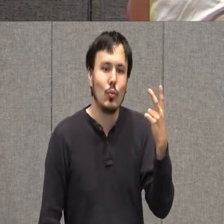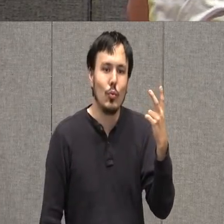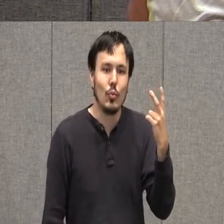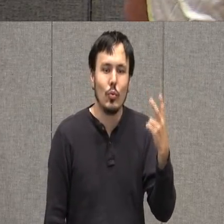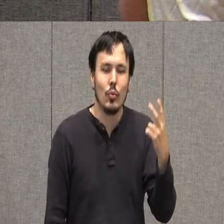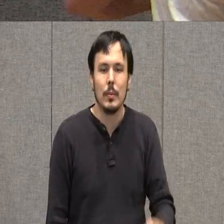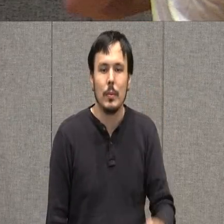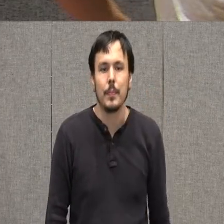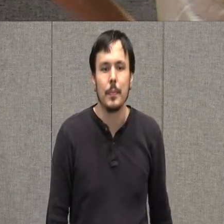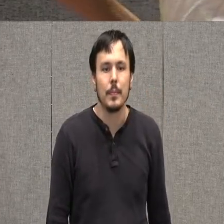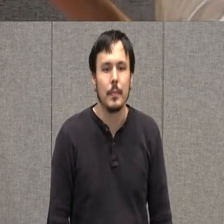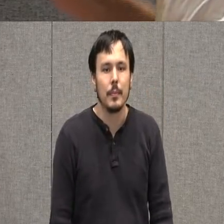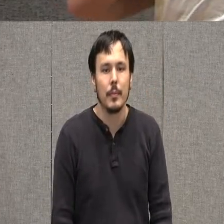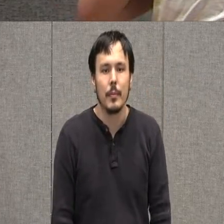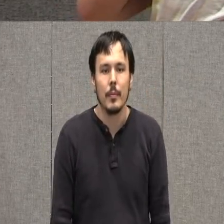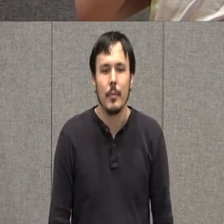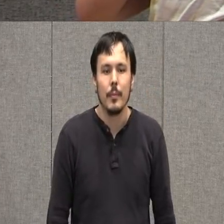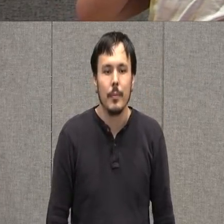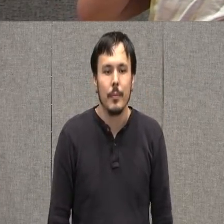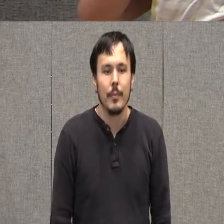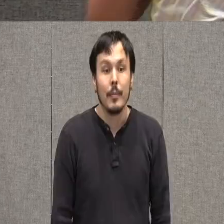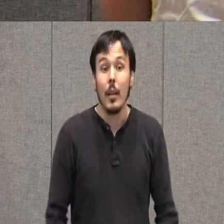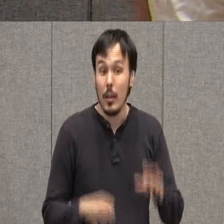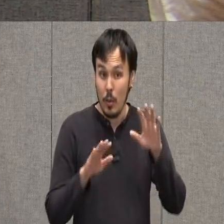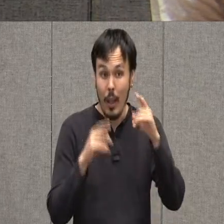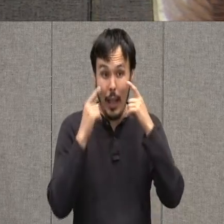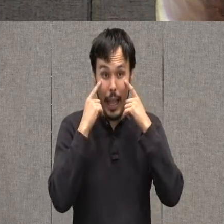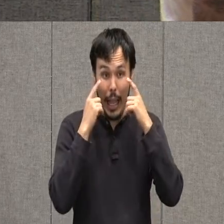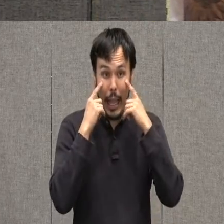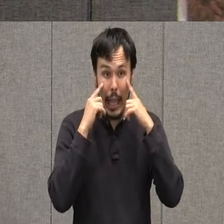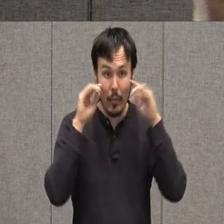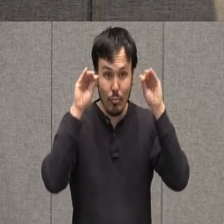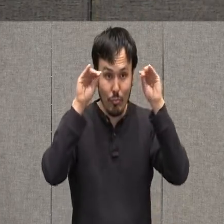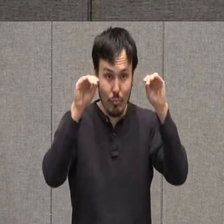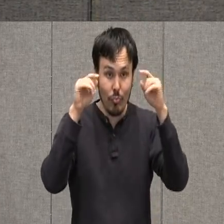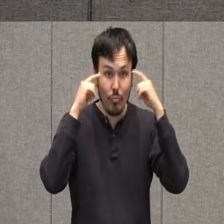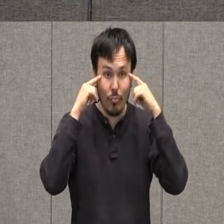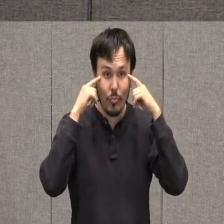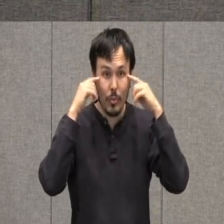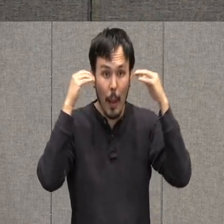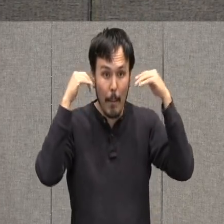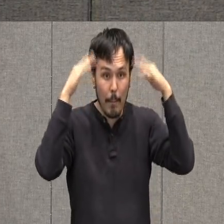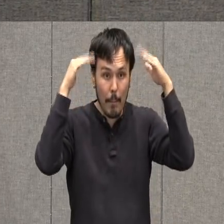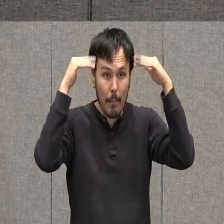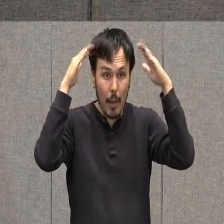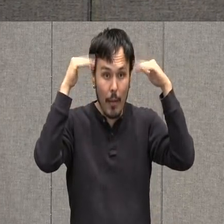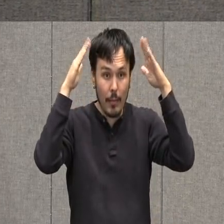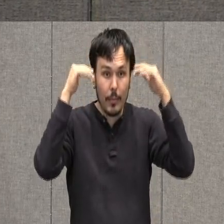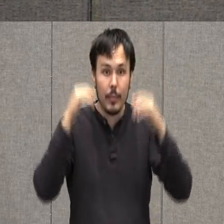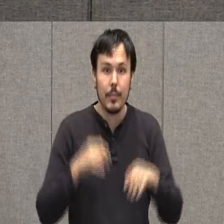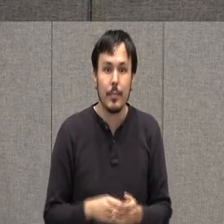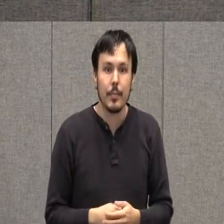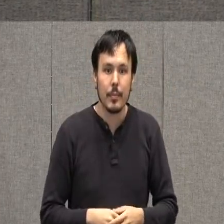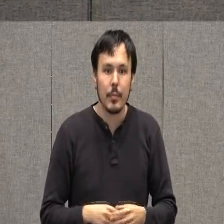Okay, so you kind of have, this is where your eyes go. And then above your eyes, what are these really expressionate little worms